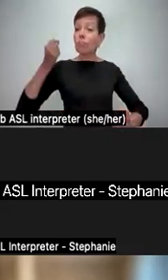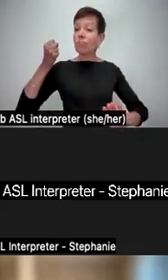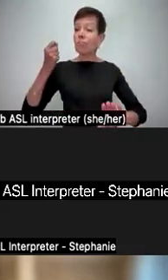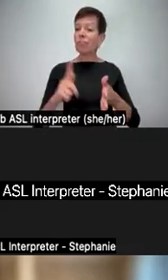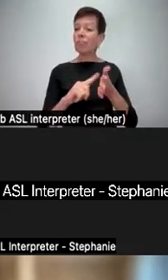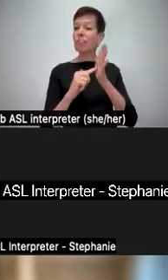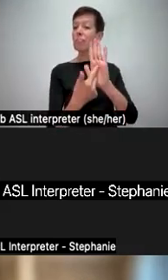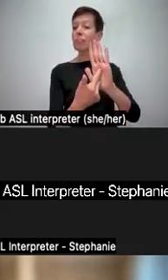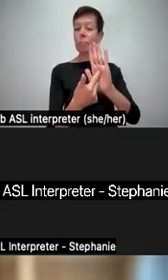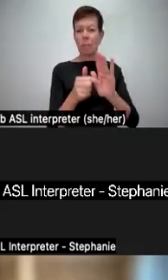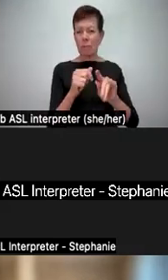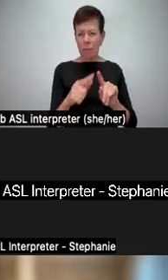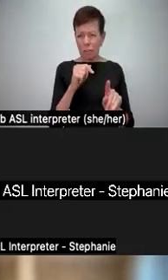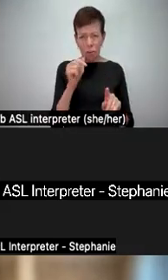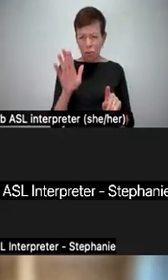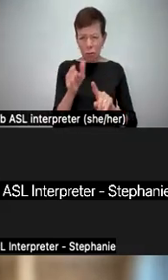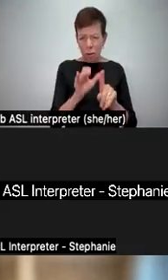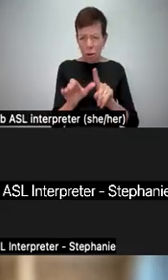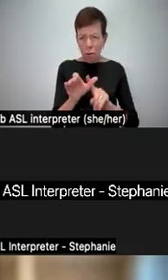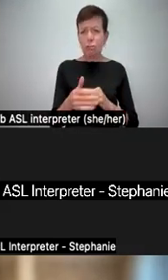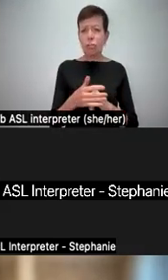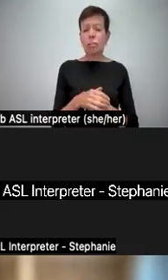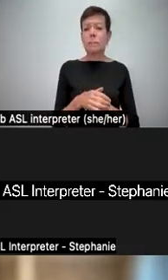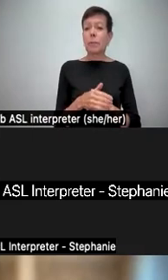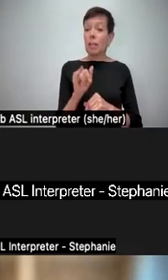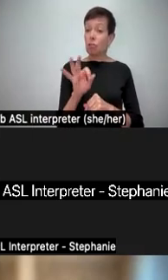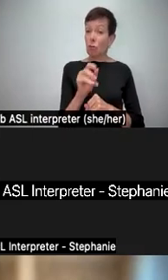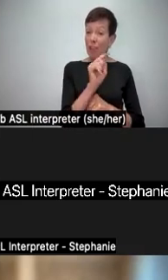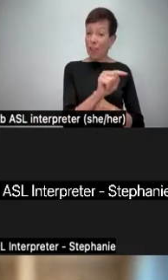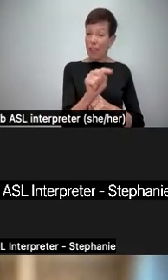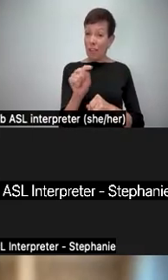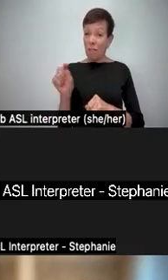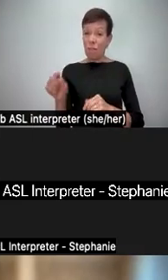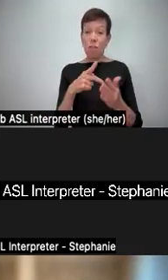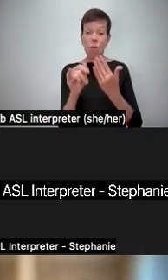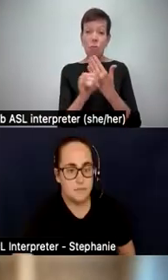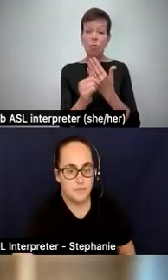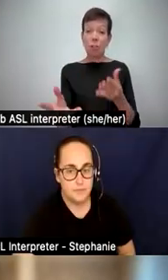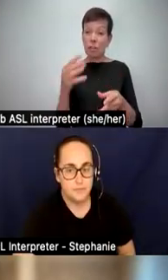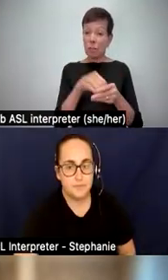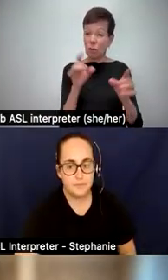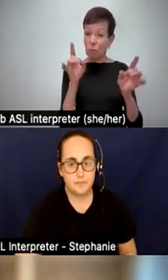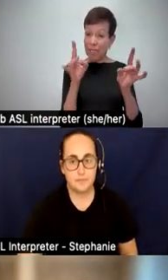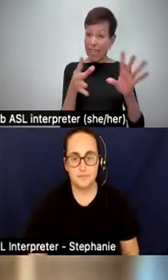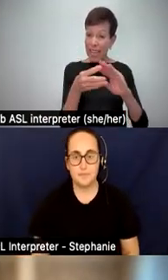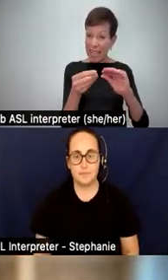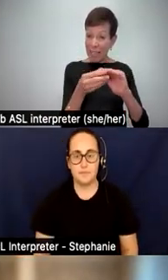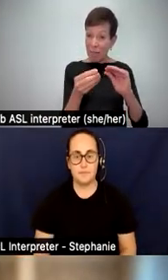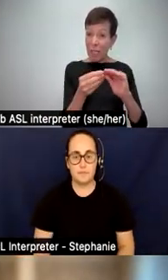be aware that any application or projects that contain this will not be accepted.